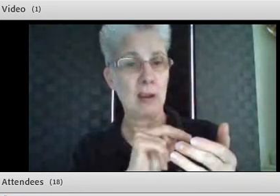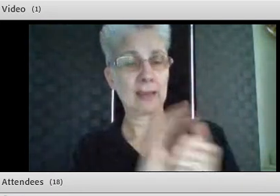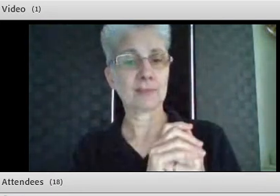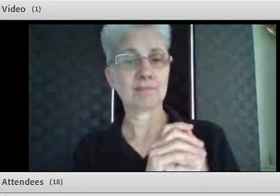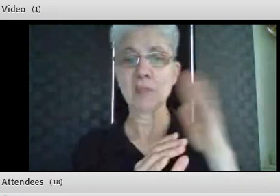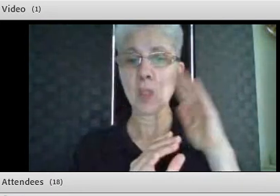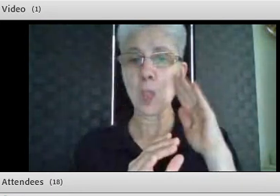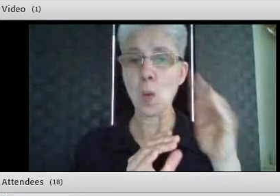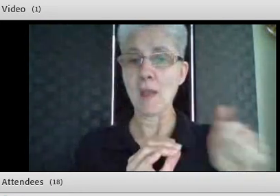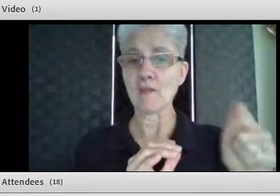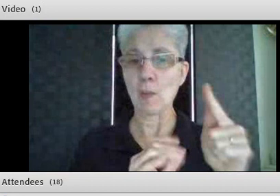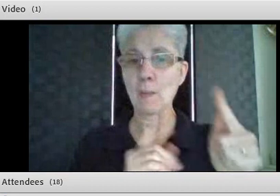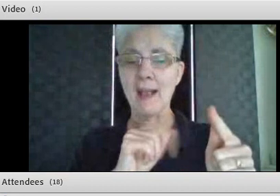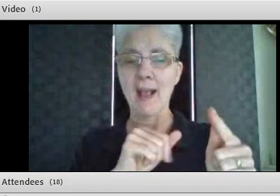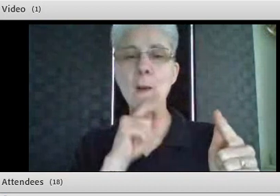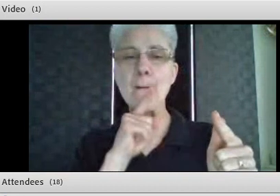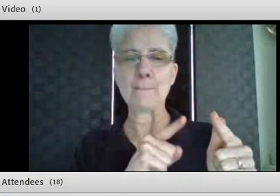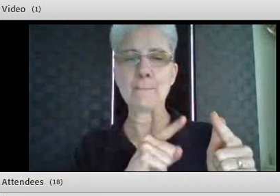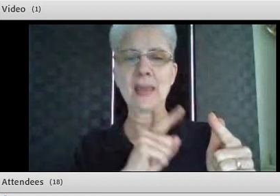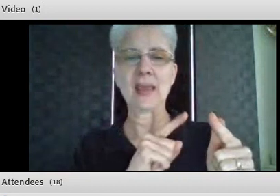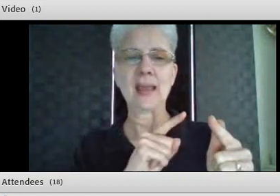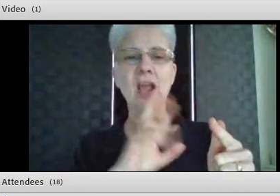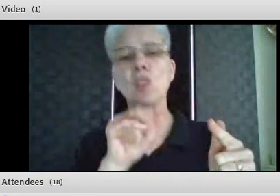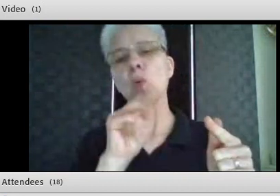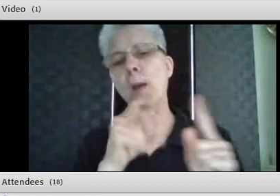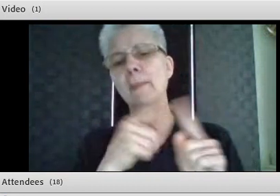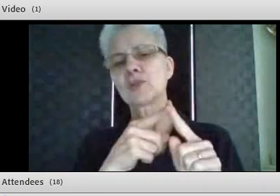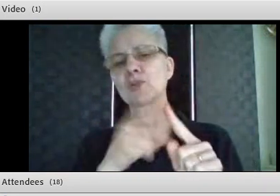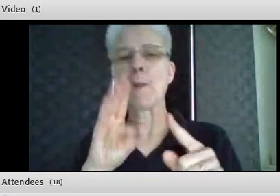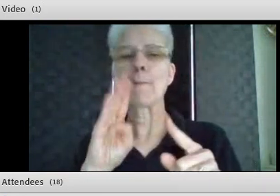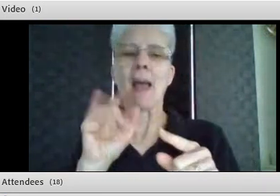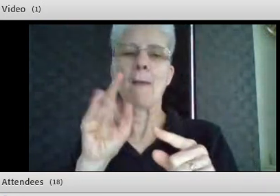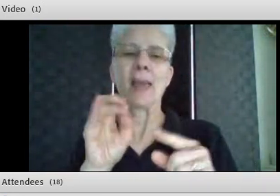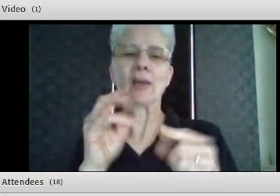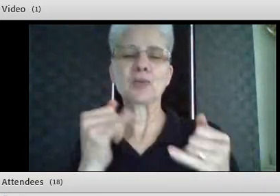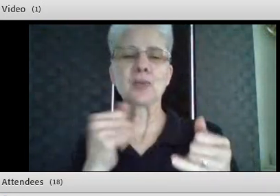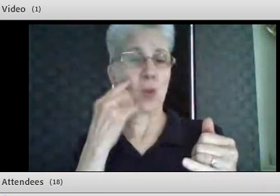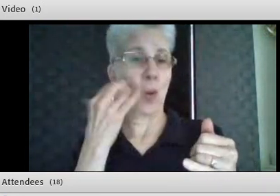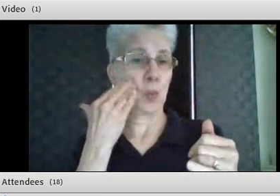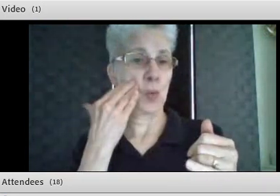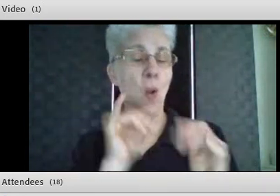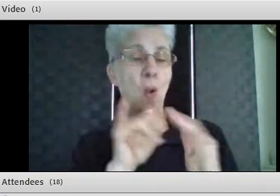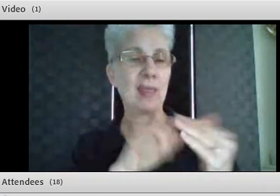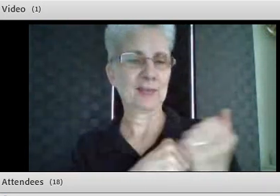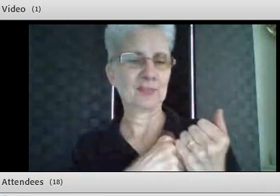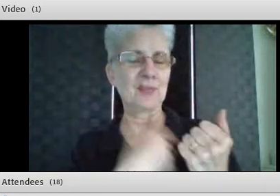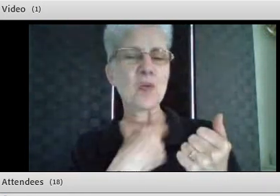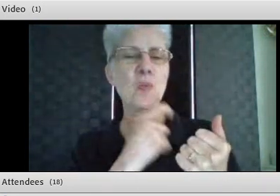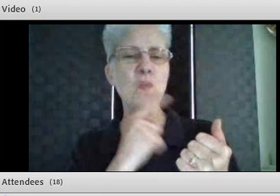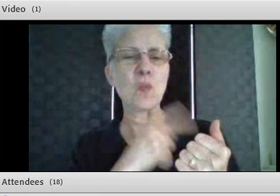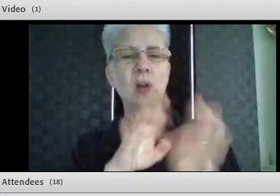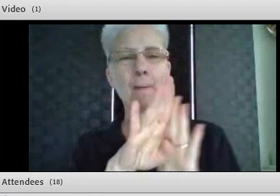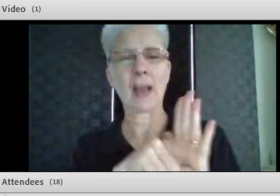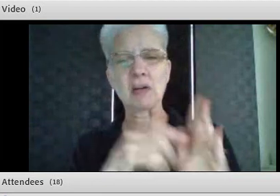Ryan: Hi, everybody. I'll be the Robin to her Batman today if anybody knows us, and we'll go through our backgrounds in a minute.